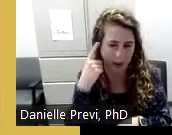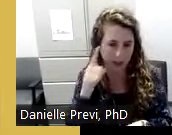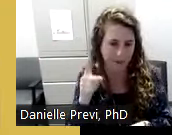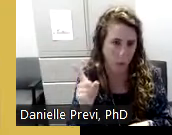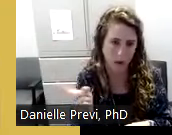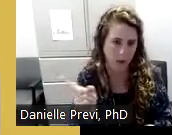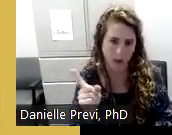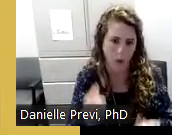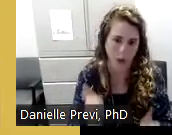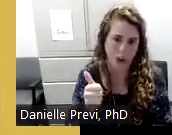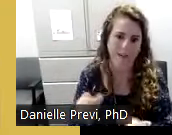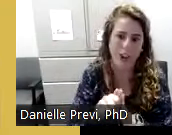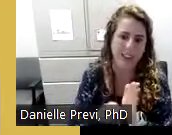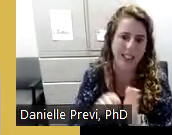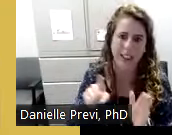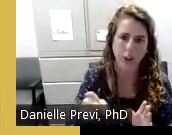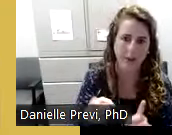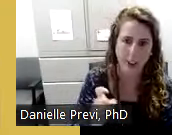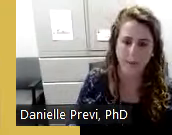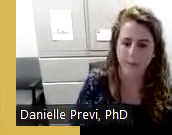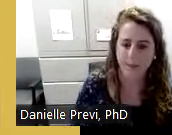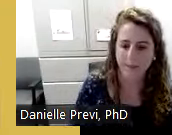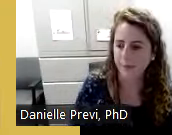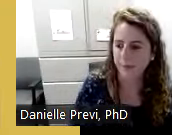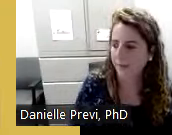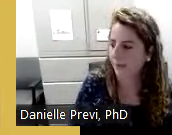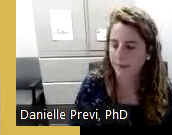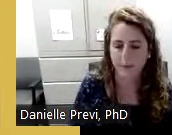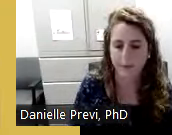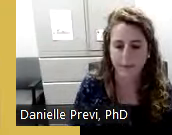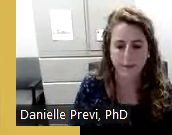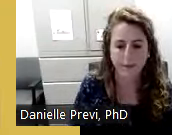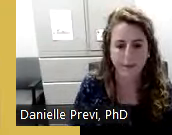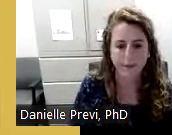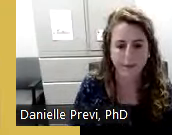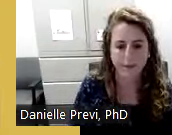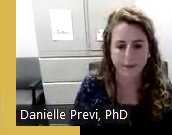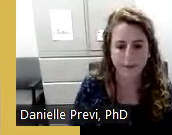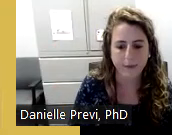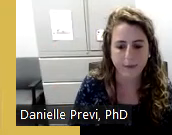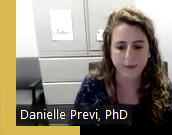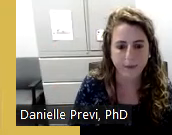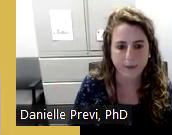going to be happening in the next few years, but that’s something to keep in mind depending on the state that you’re from is that some things may or may not be covered.